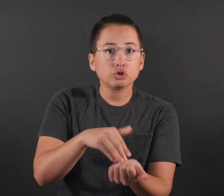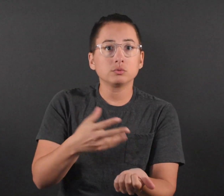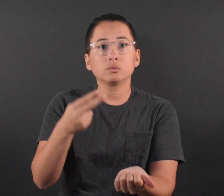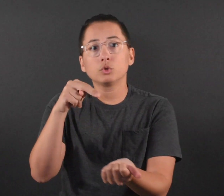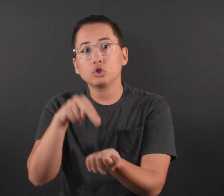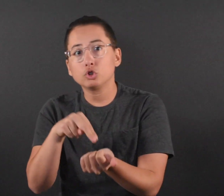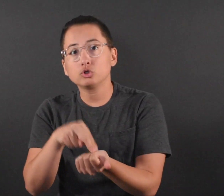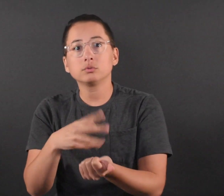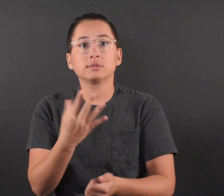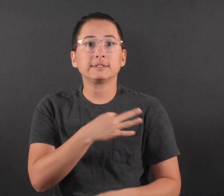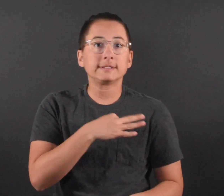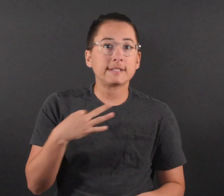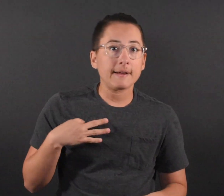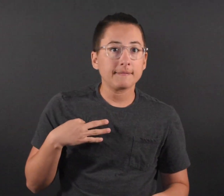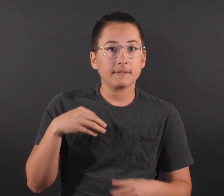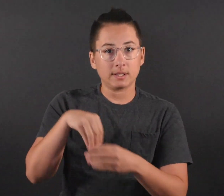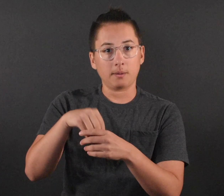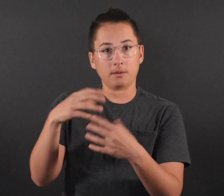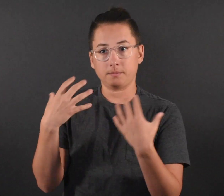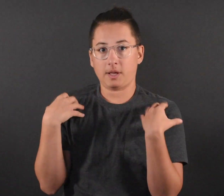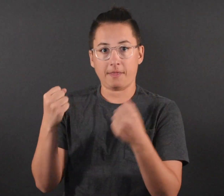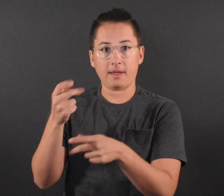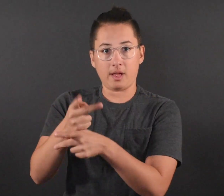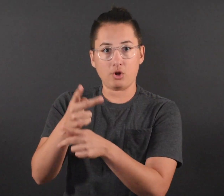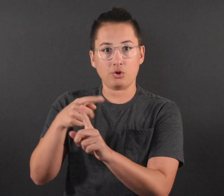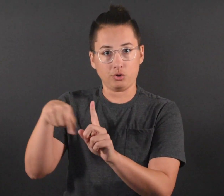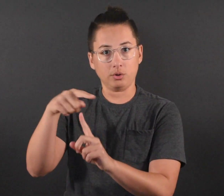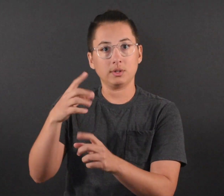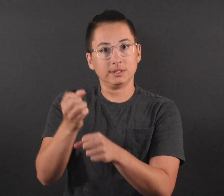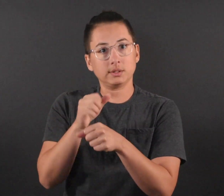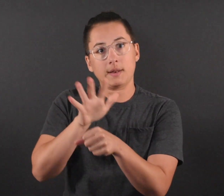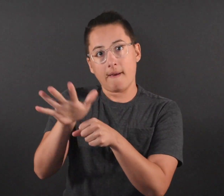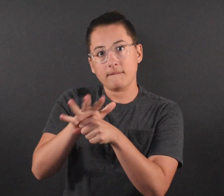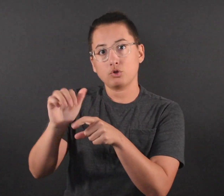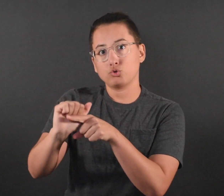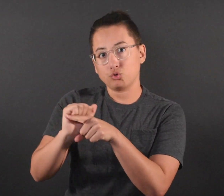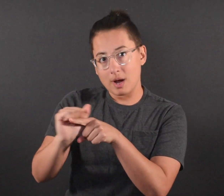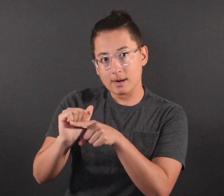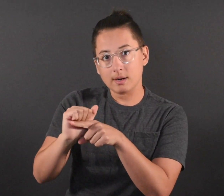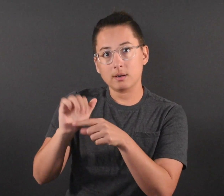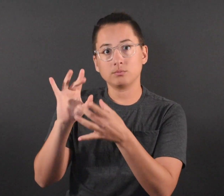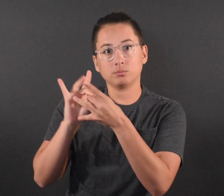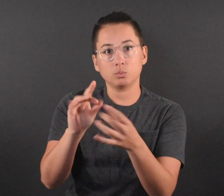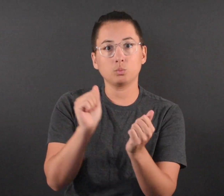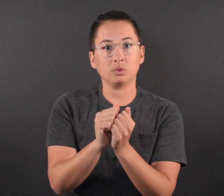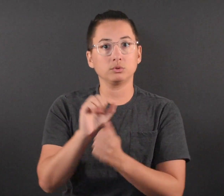receive adequate training as it relates to suicide prevention and intervention.